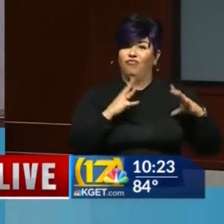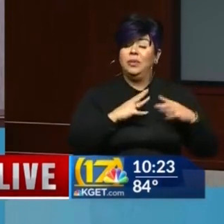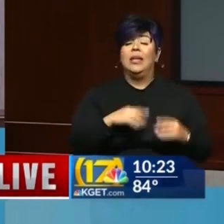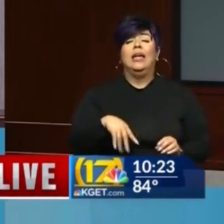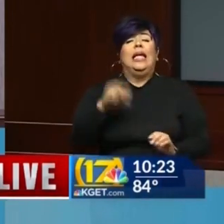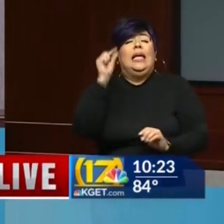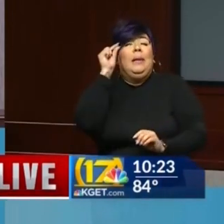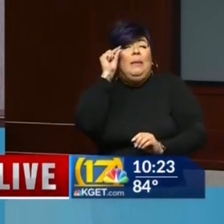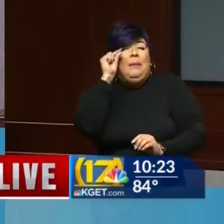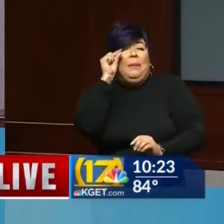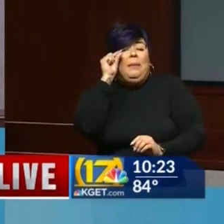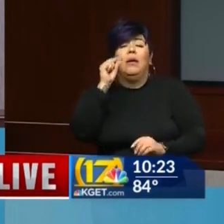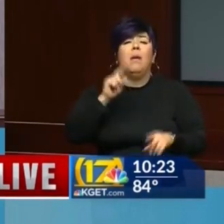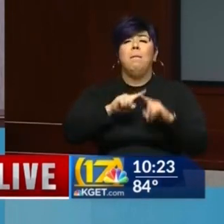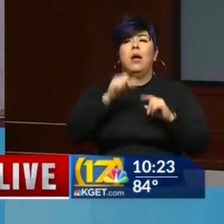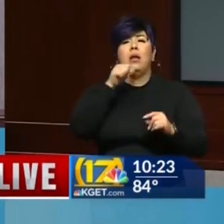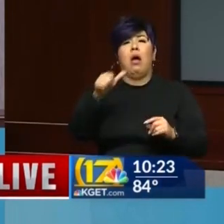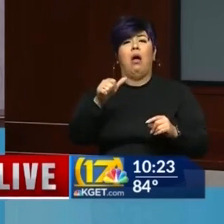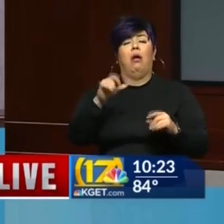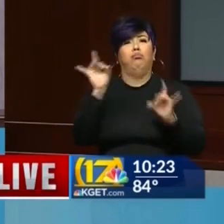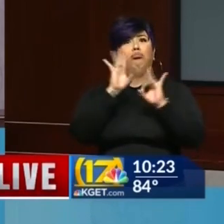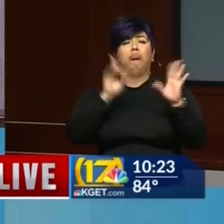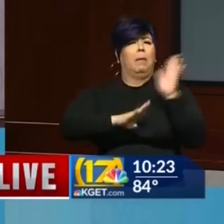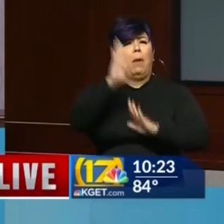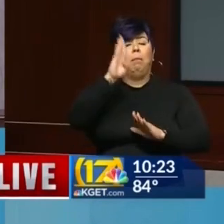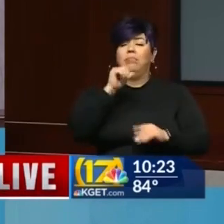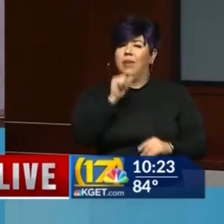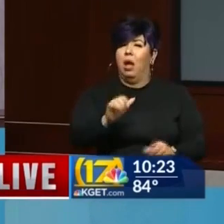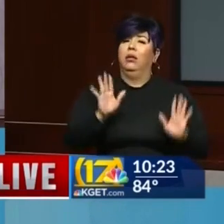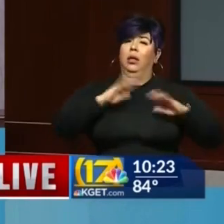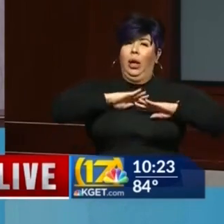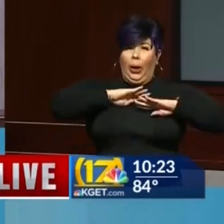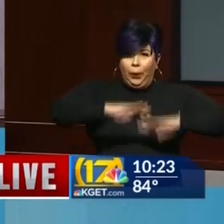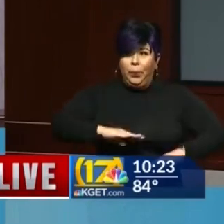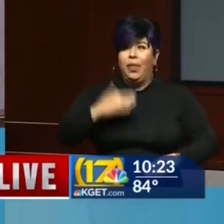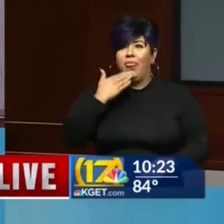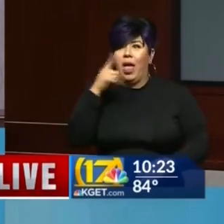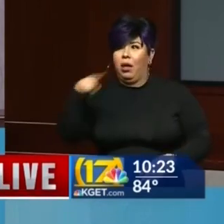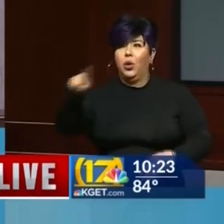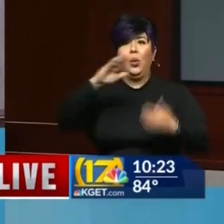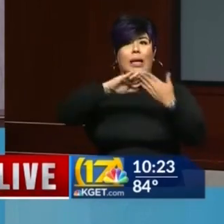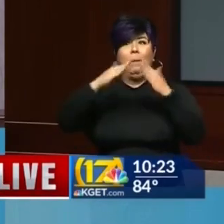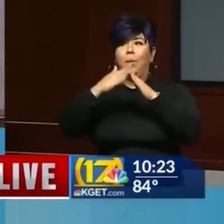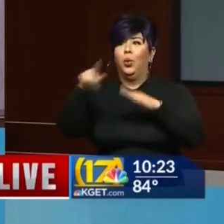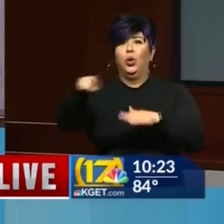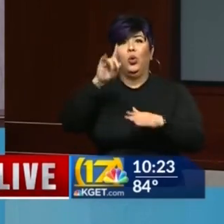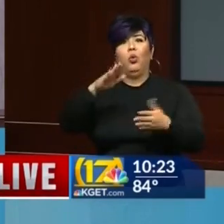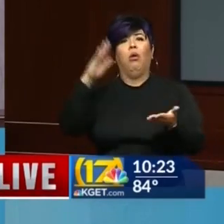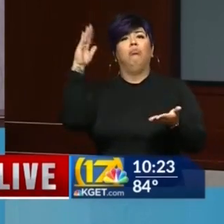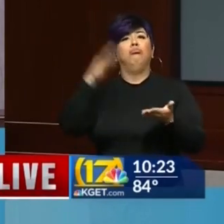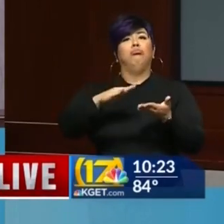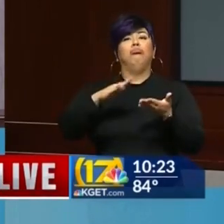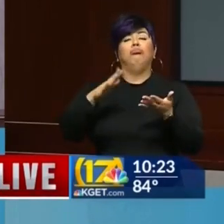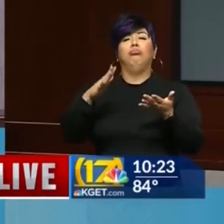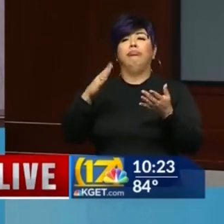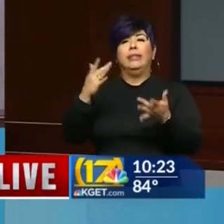NOT SEE A SIGNIFICANT INCREASE IN OUR CASES DUE TO LABOR DAY. WE SAW A SLIGHT INCREASE BUT NOT A SIGNIFICANT INCREASE, WE ARE